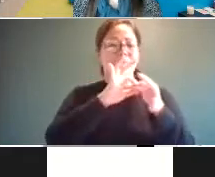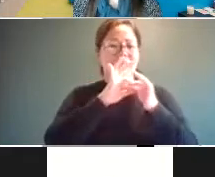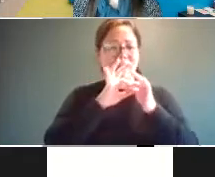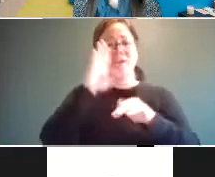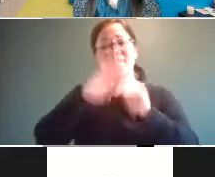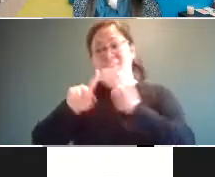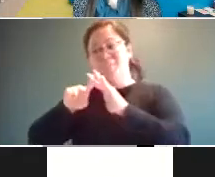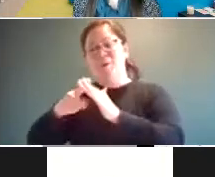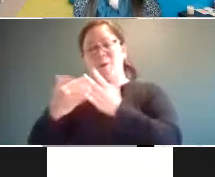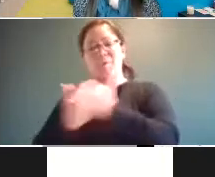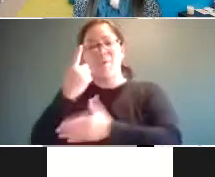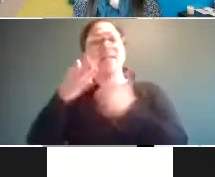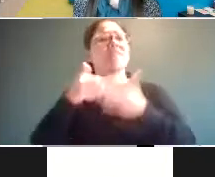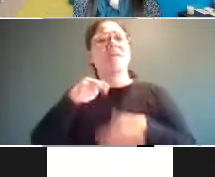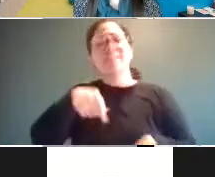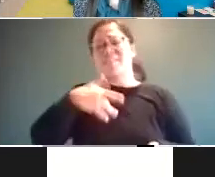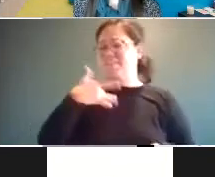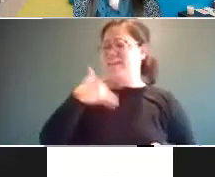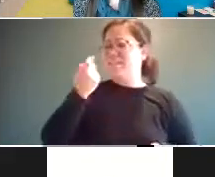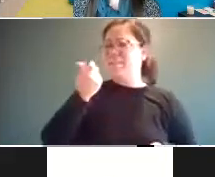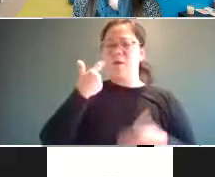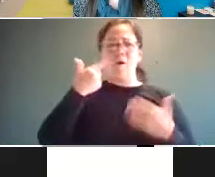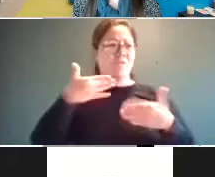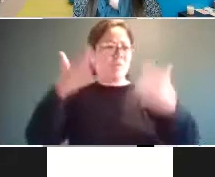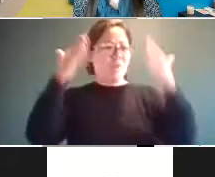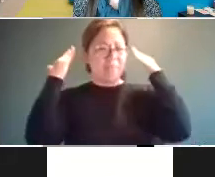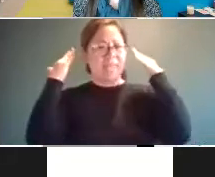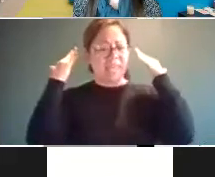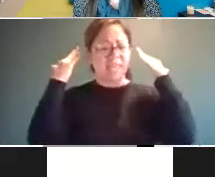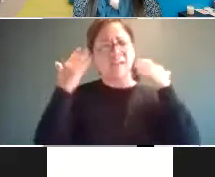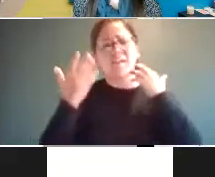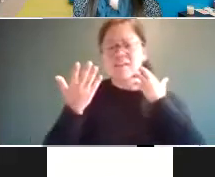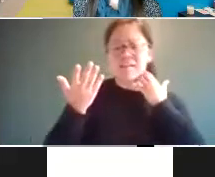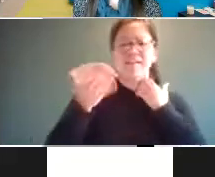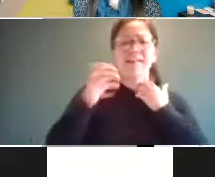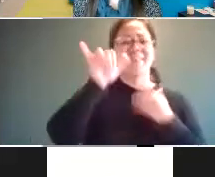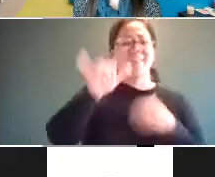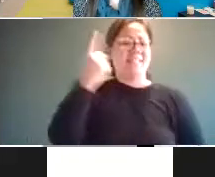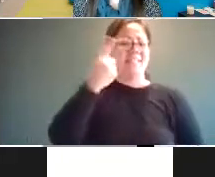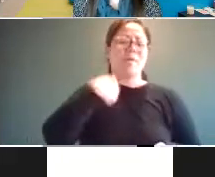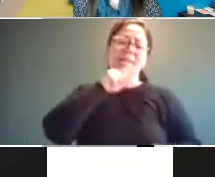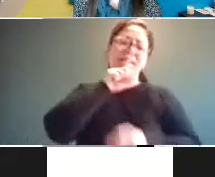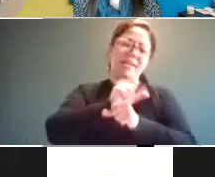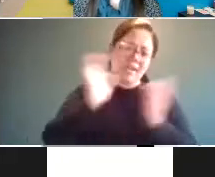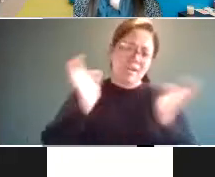Even though this can feel really overwhelming at times, it's something that we encourage, and because of that,